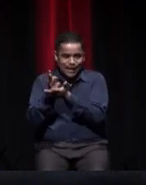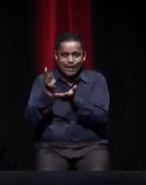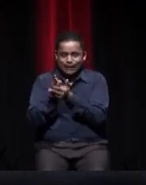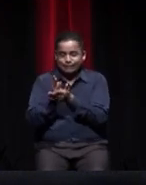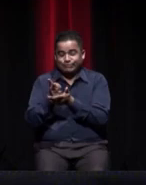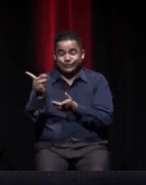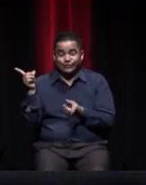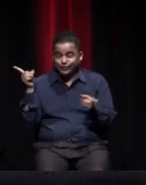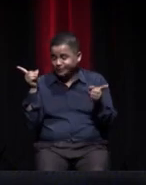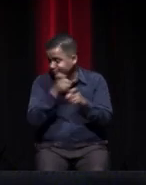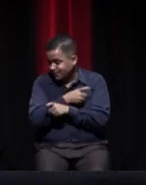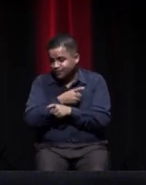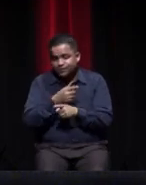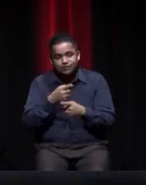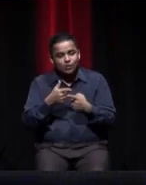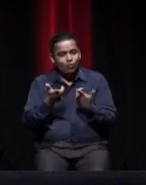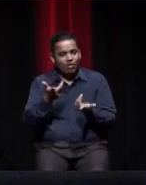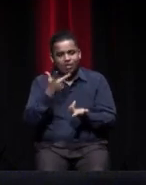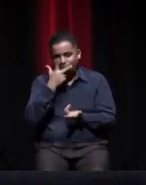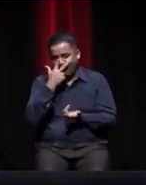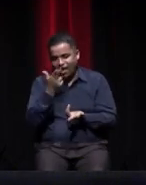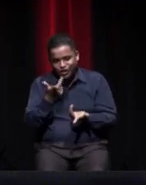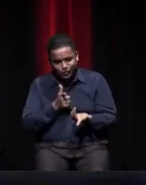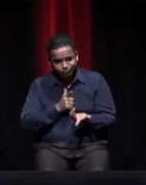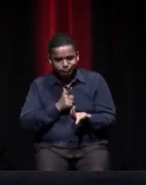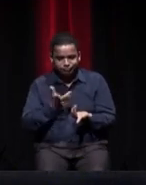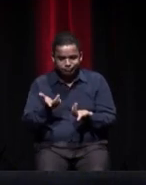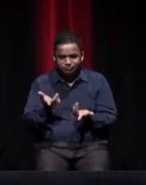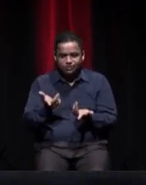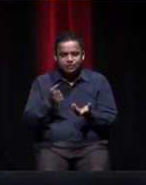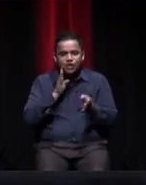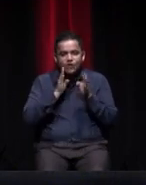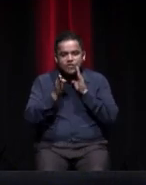Because, somehow, Facebook Facebook is less condo-like.